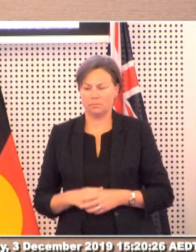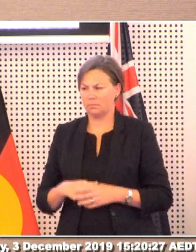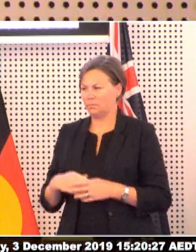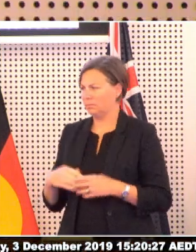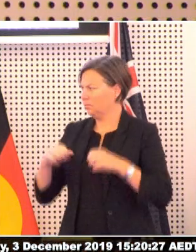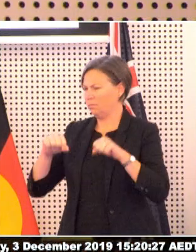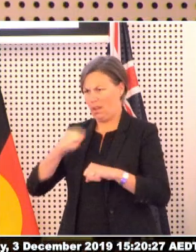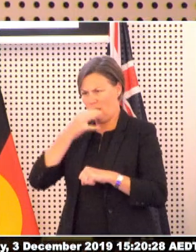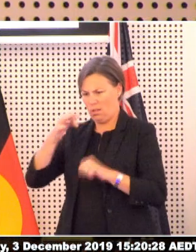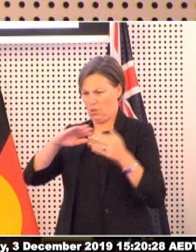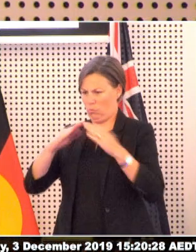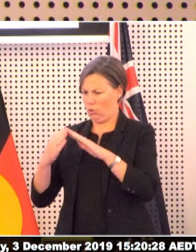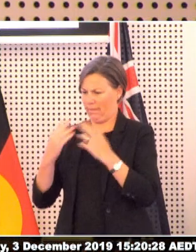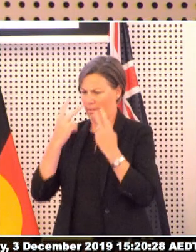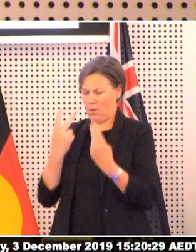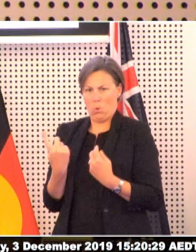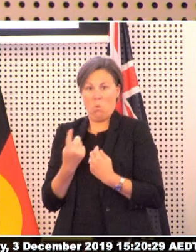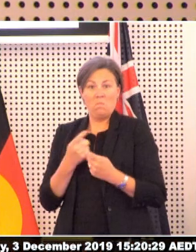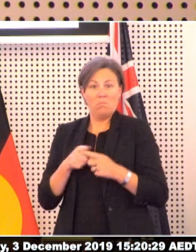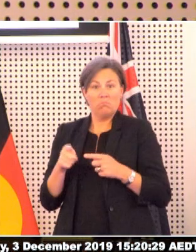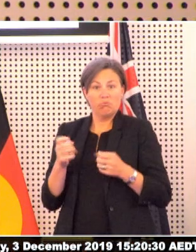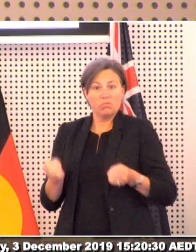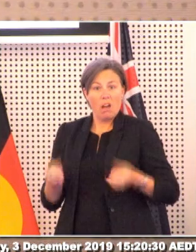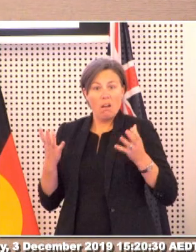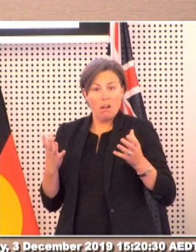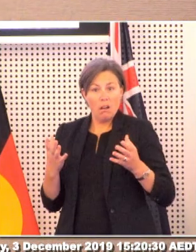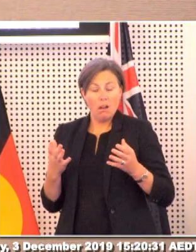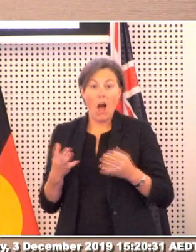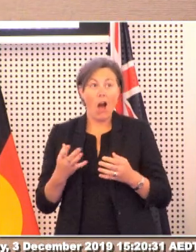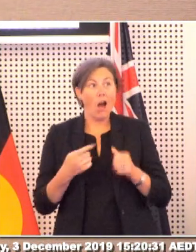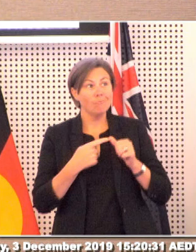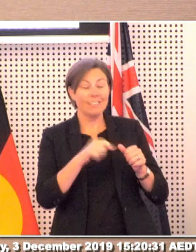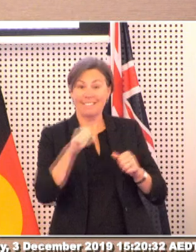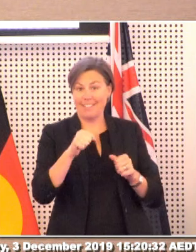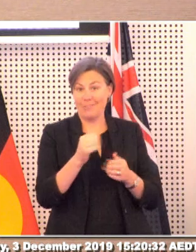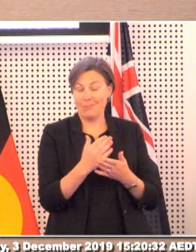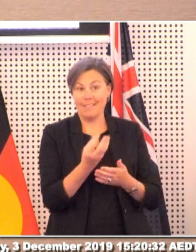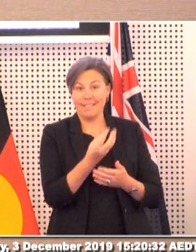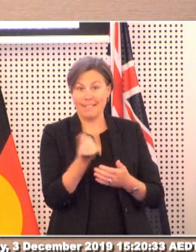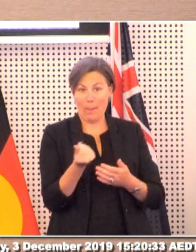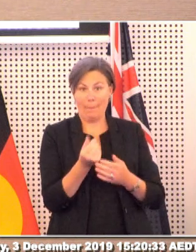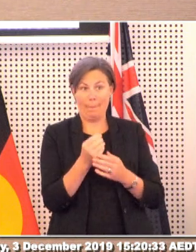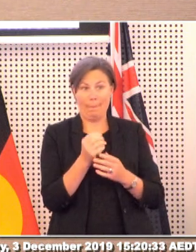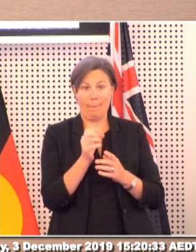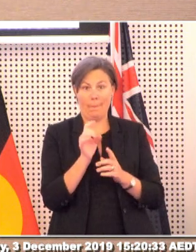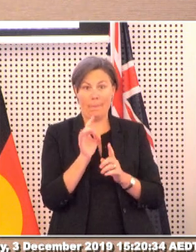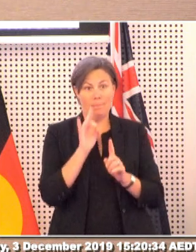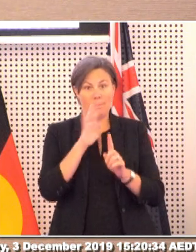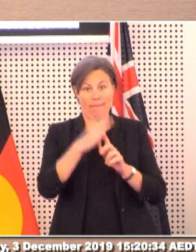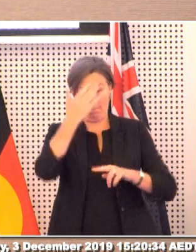Are they mostly retired people? Some – in fact, yes, that’s true. Some are parents who have a child with a disability.